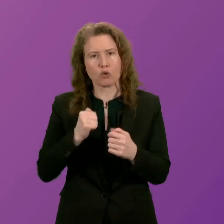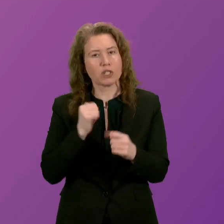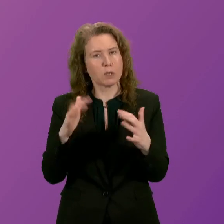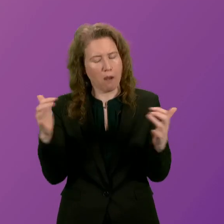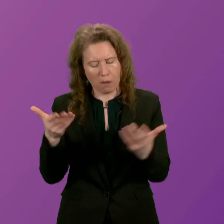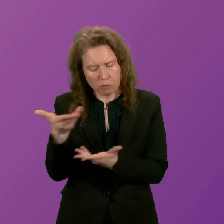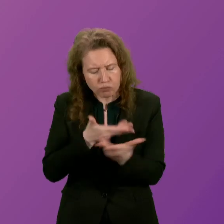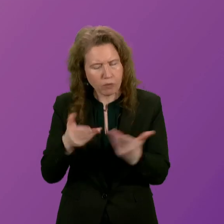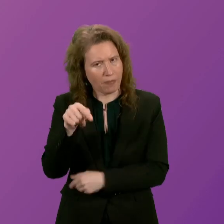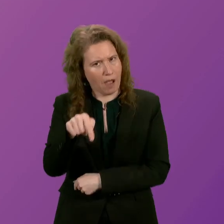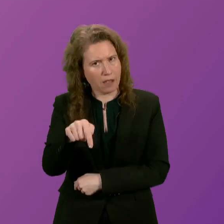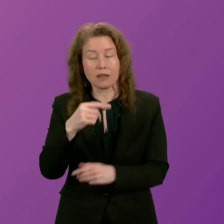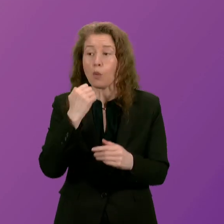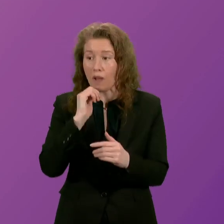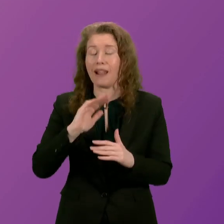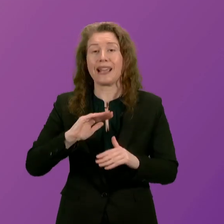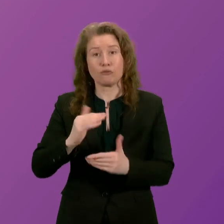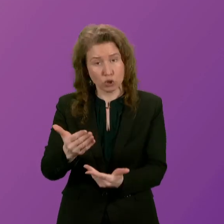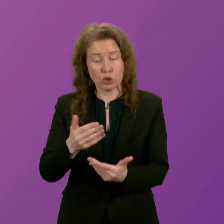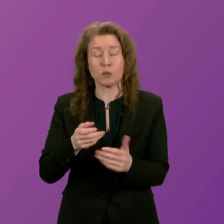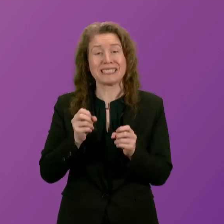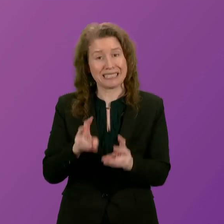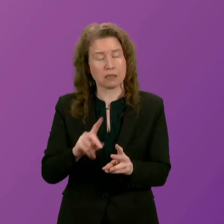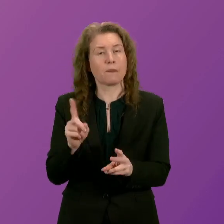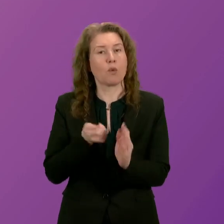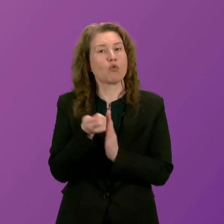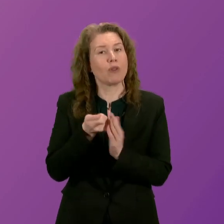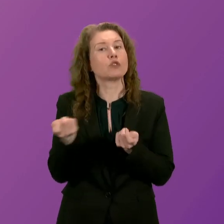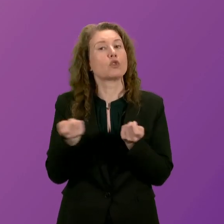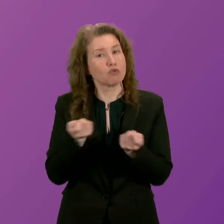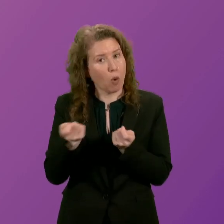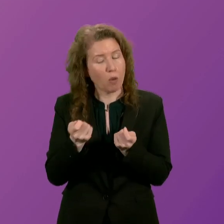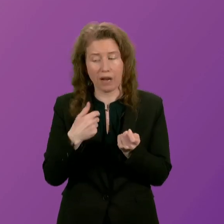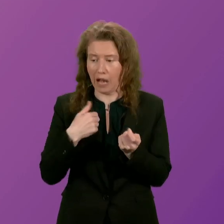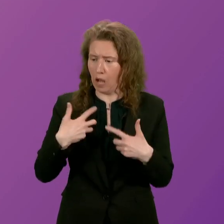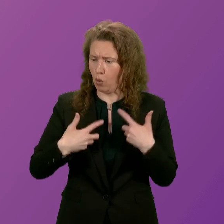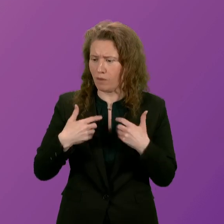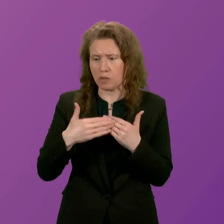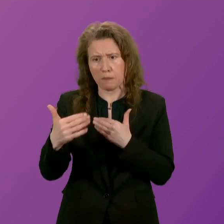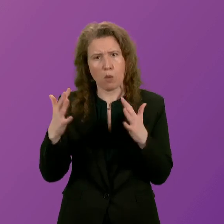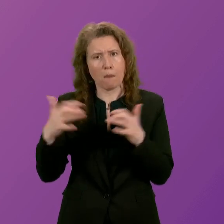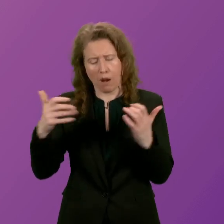and is considering at stage 2. We will introduce a system of rent controls, and I look forward to further parliamentary scrutiny on that issue.